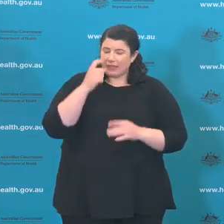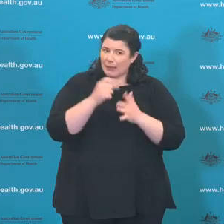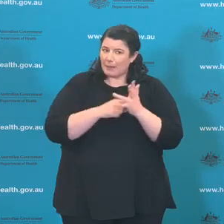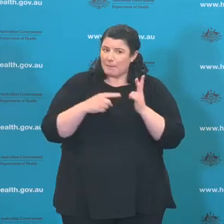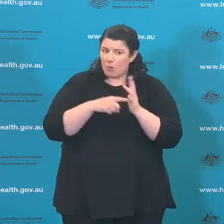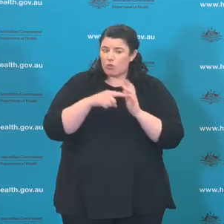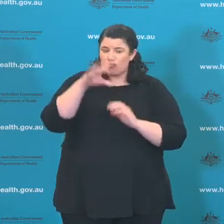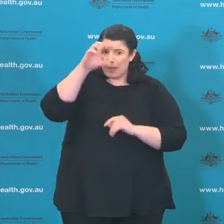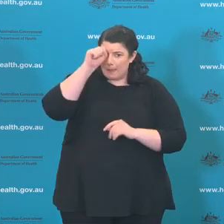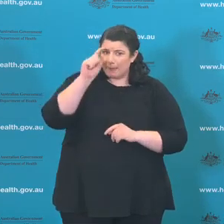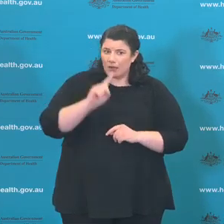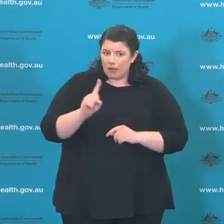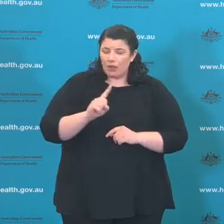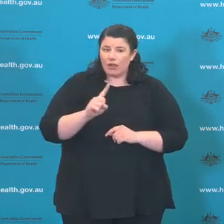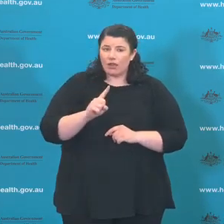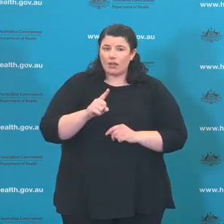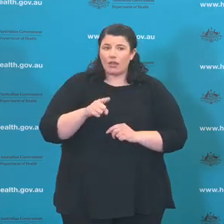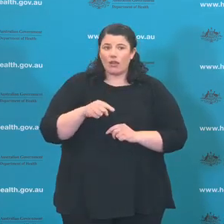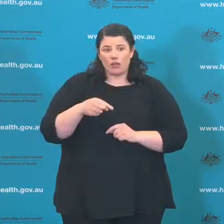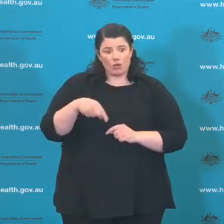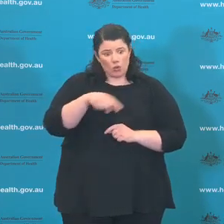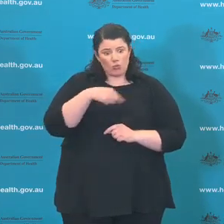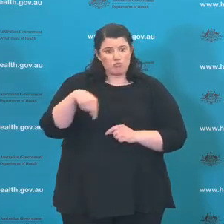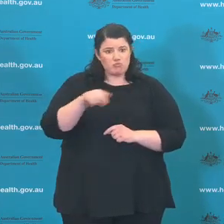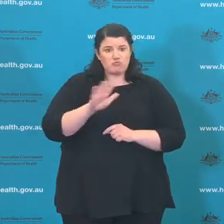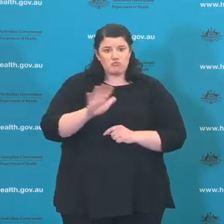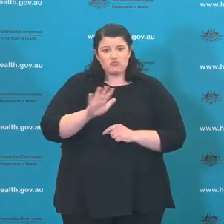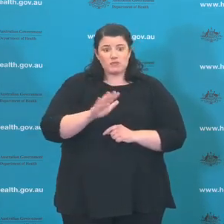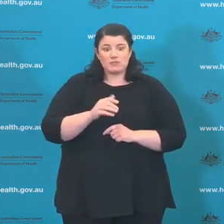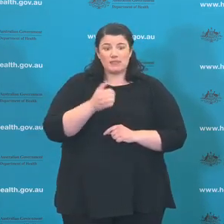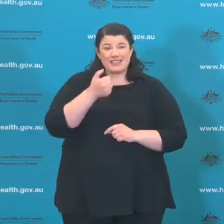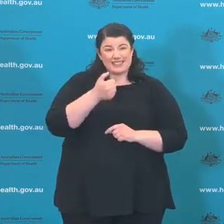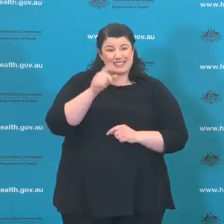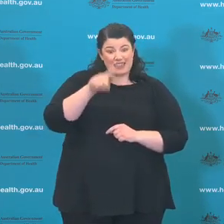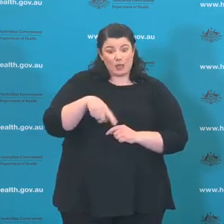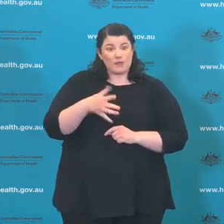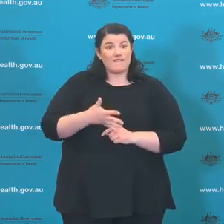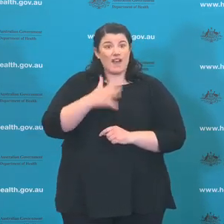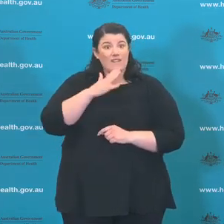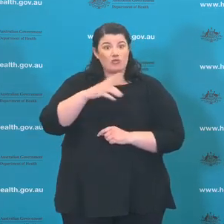that we are seeing about six and a half thousand people, or Australians